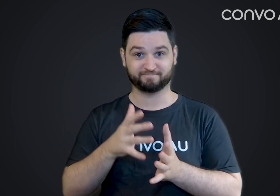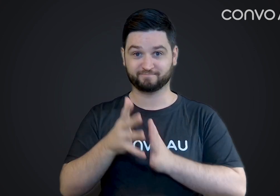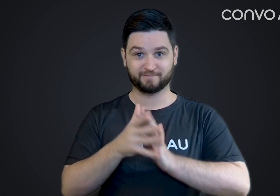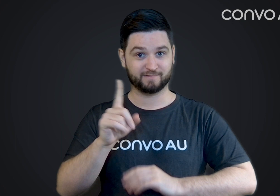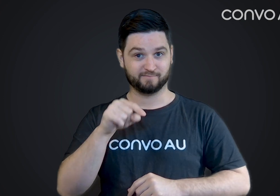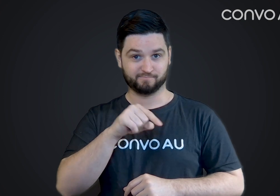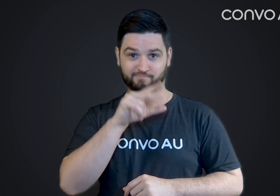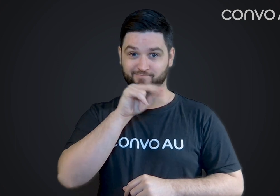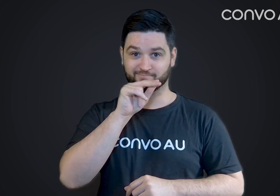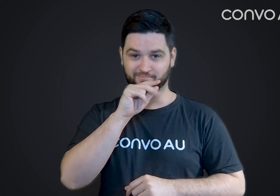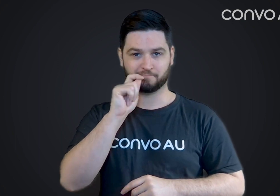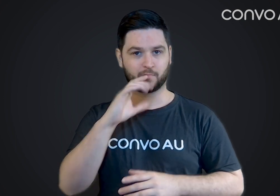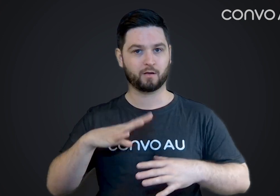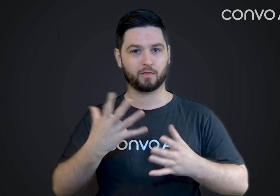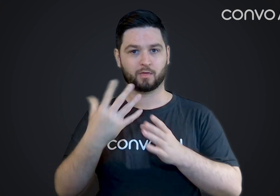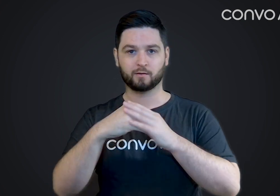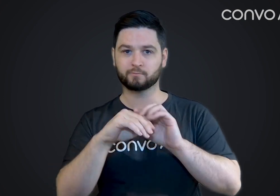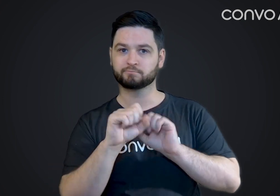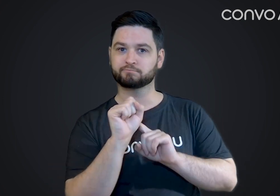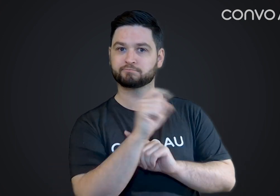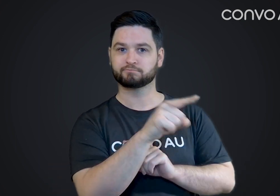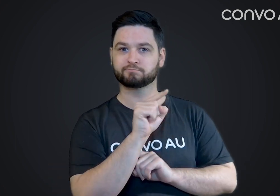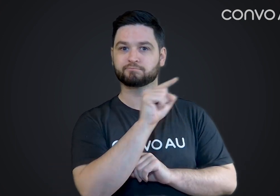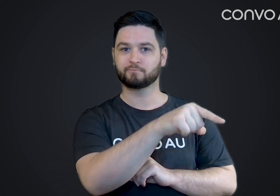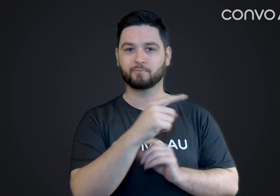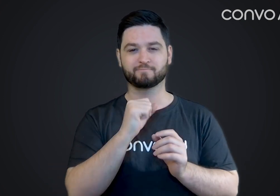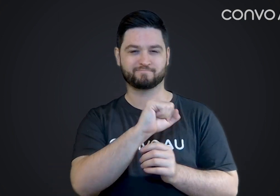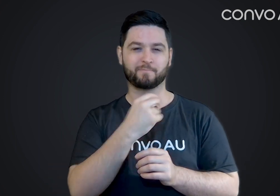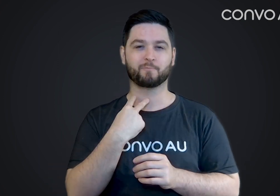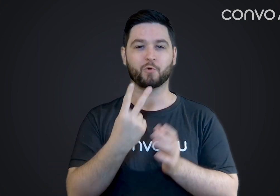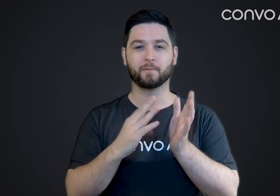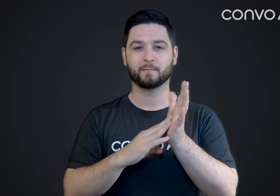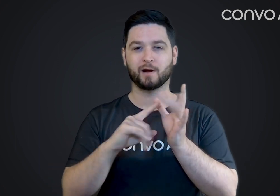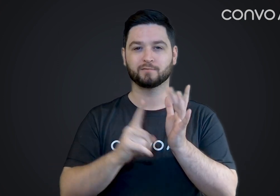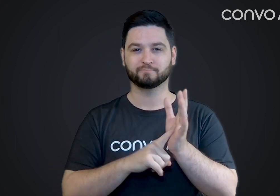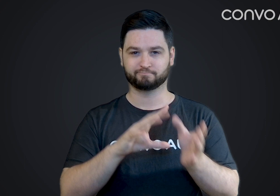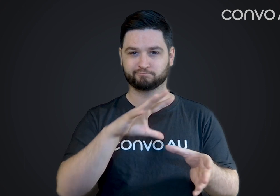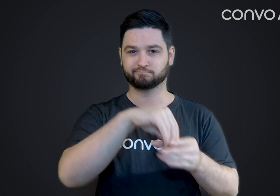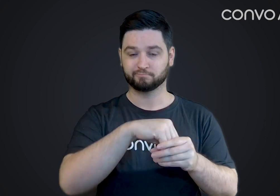This means my entire message has been recorded on the doctor's office voicemail message bank.